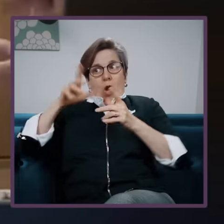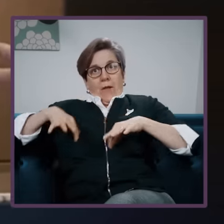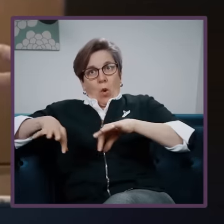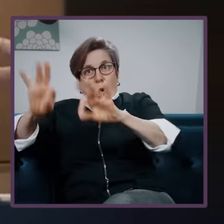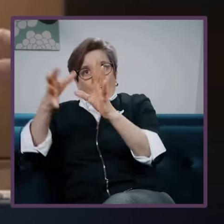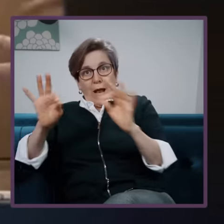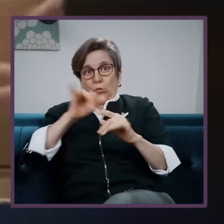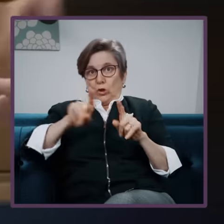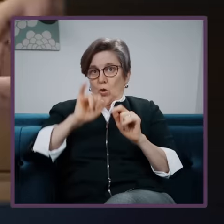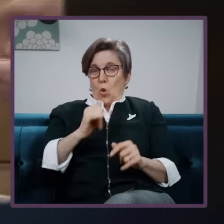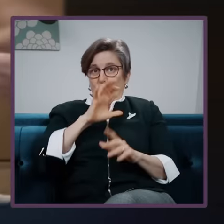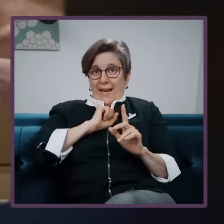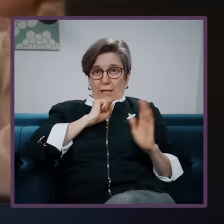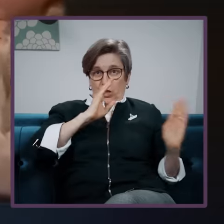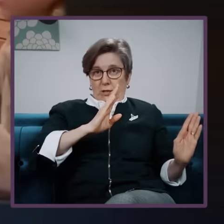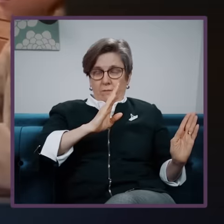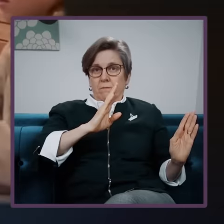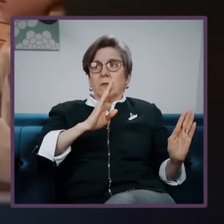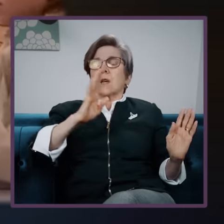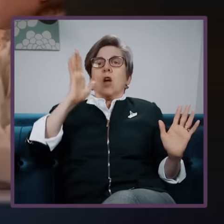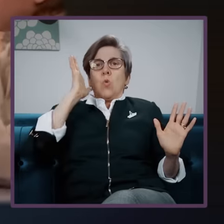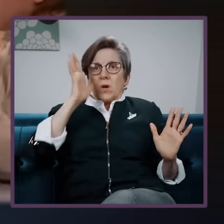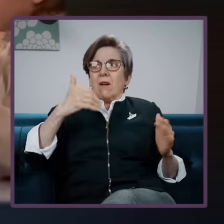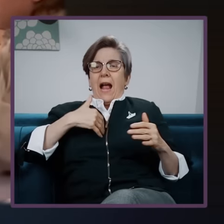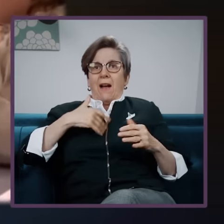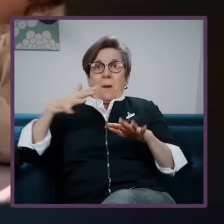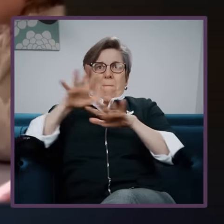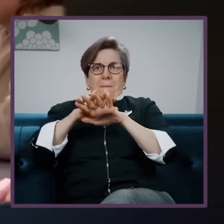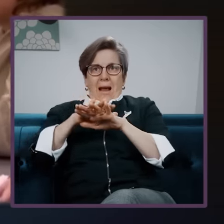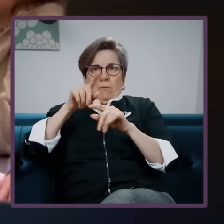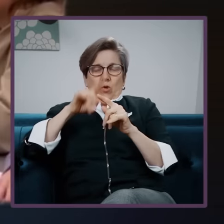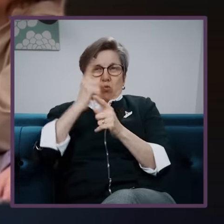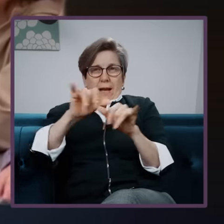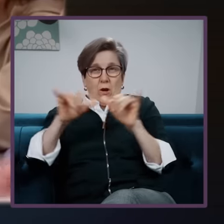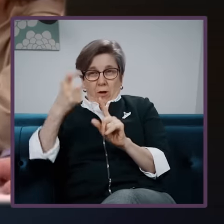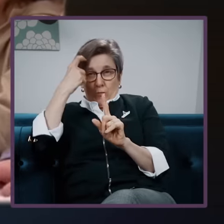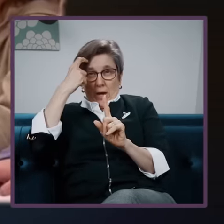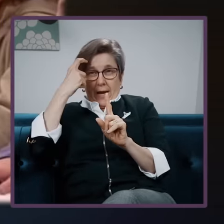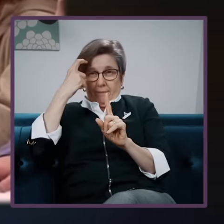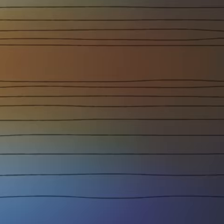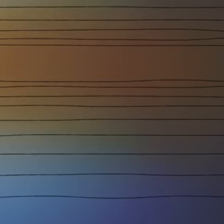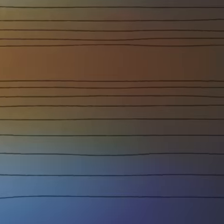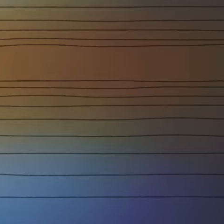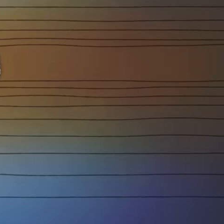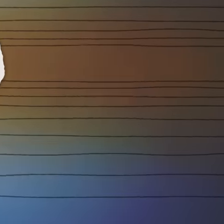who wants to acquire a language, between that window is the best opportunity for them to be able to map that language to the right area of the brain.